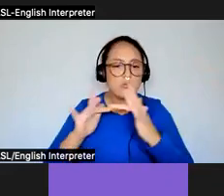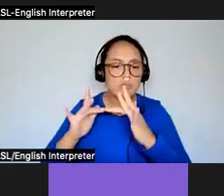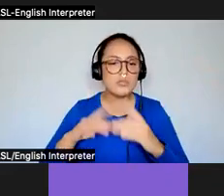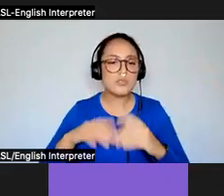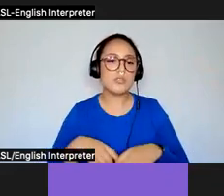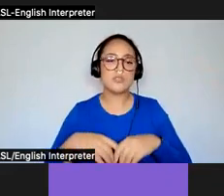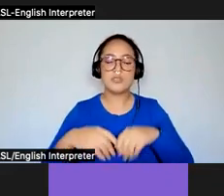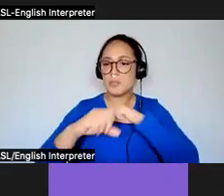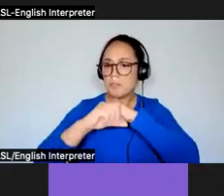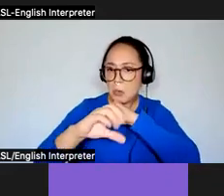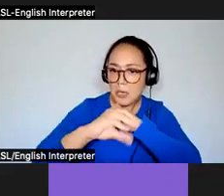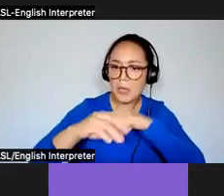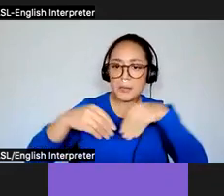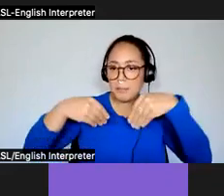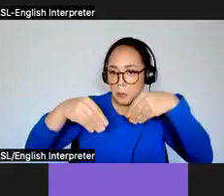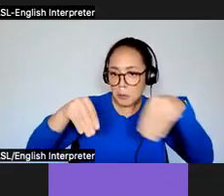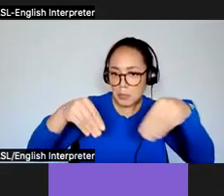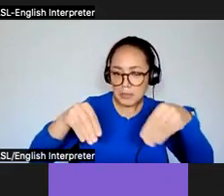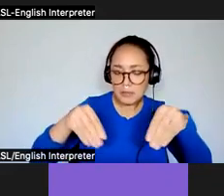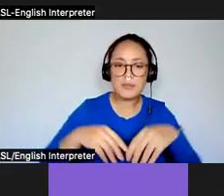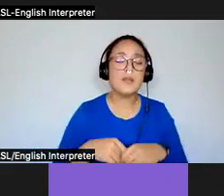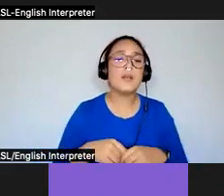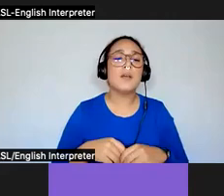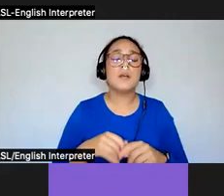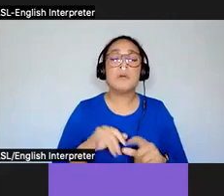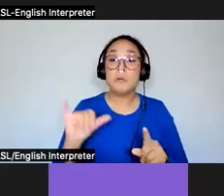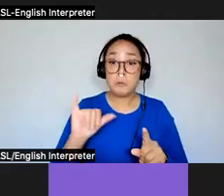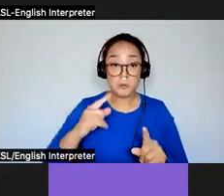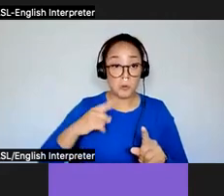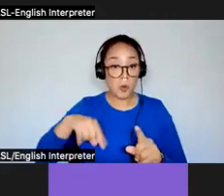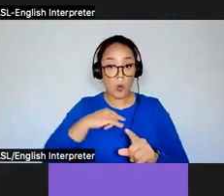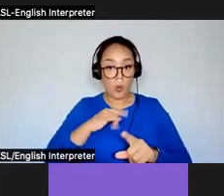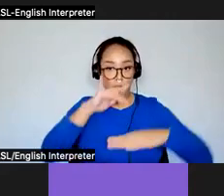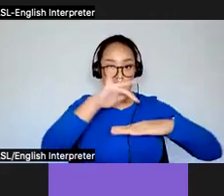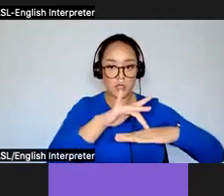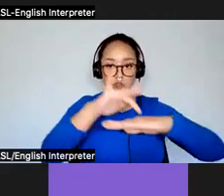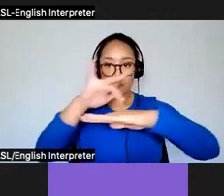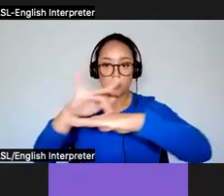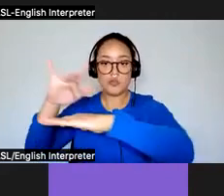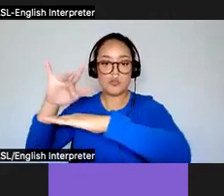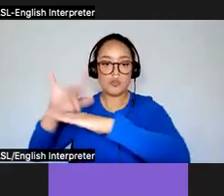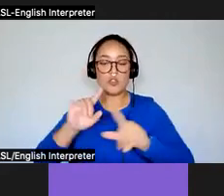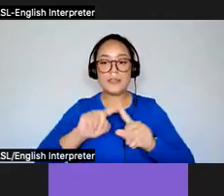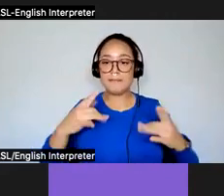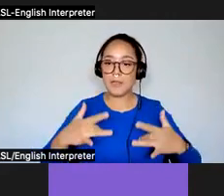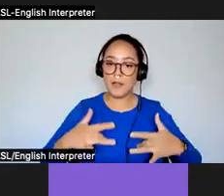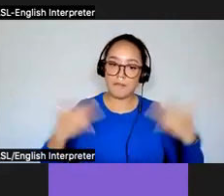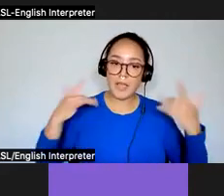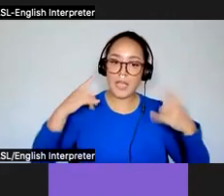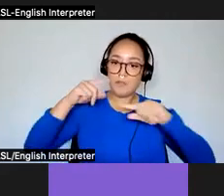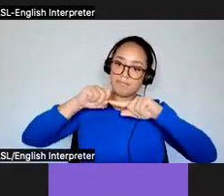And then we also visit a variety of the events throughout the season.